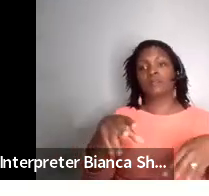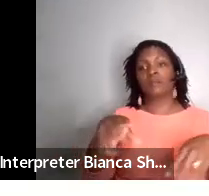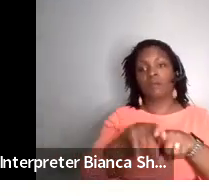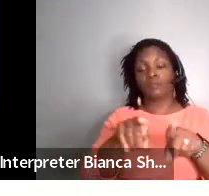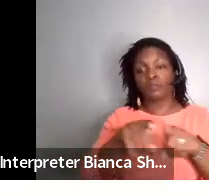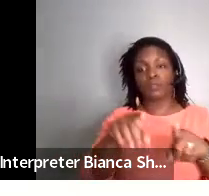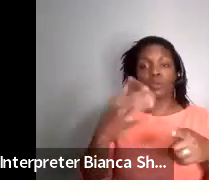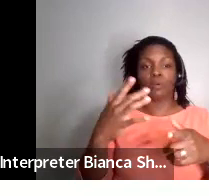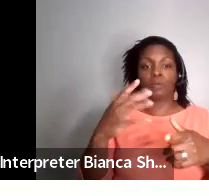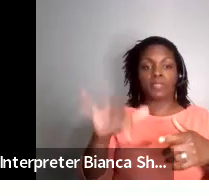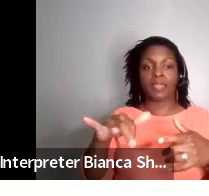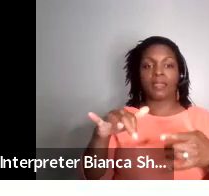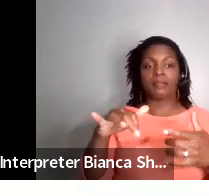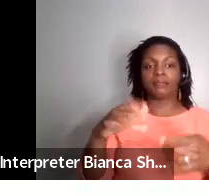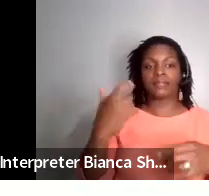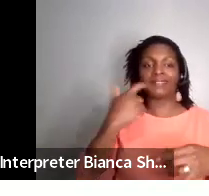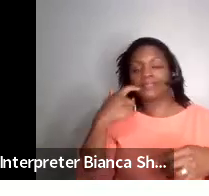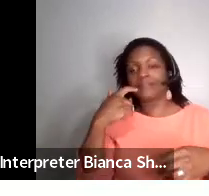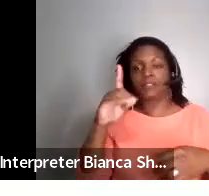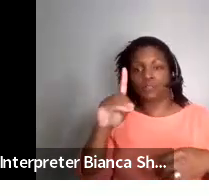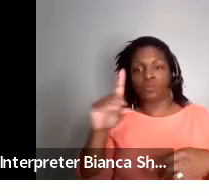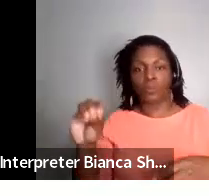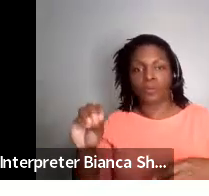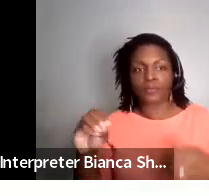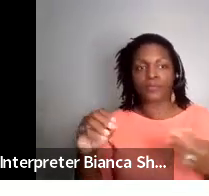So our agency contracts with subject matter consultants.